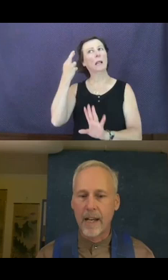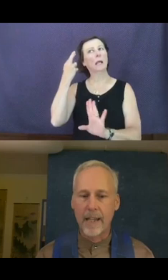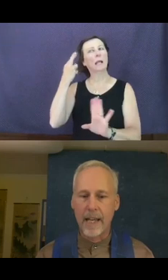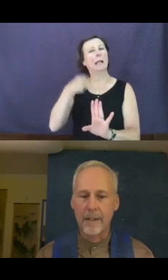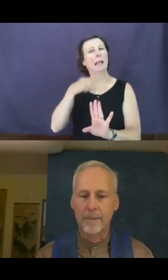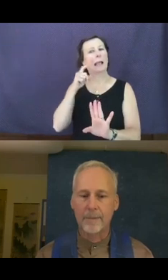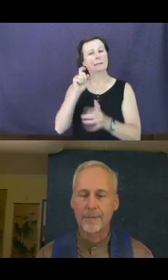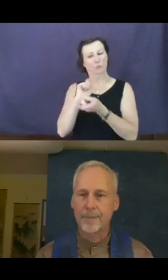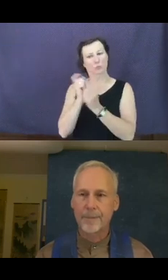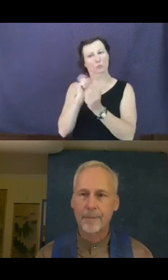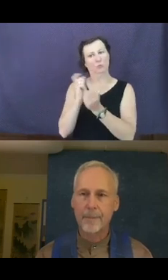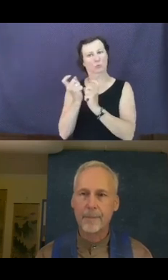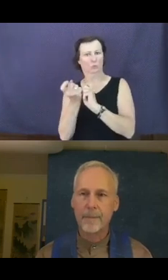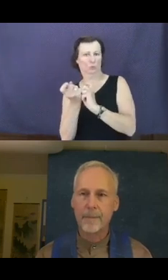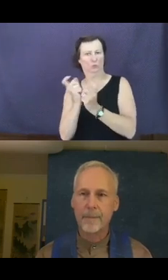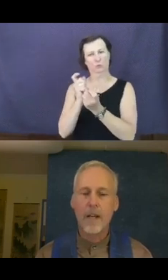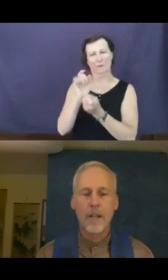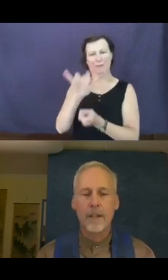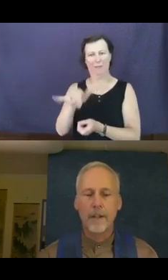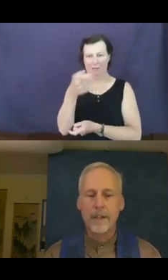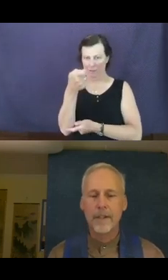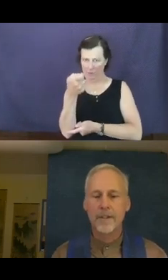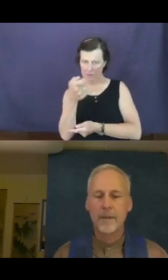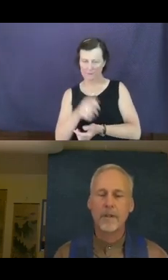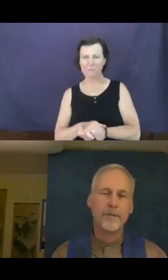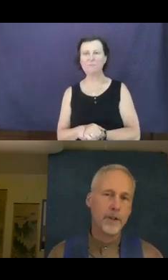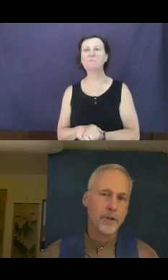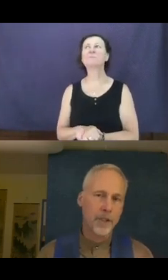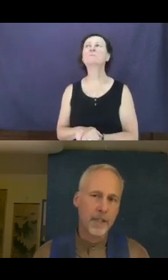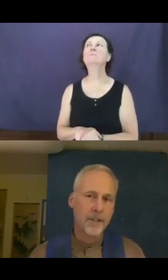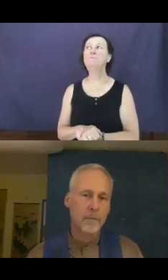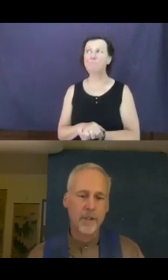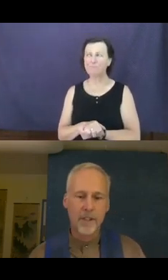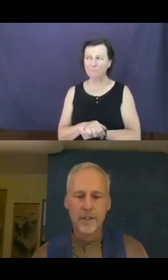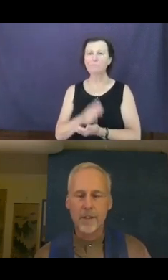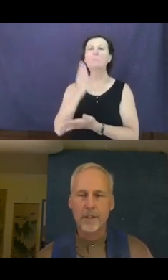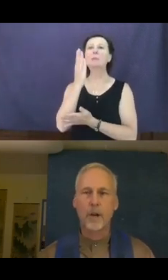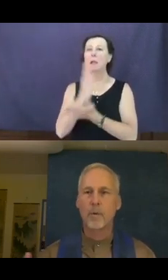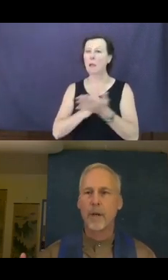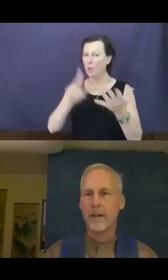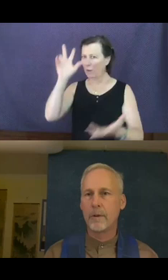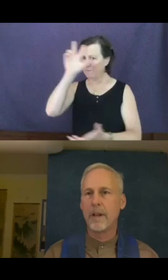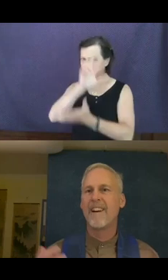that. There is some confusion and some resistance around